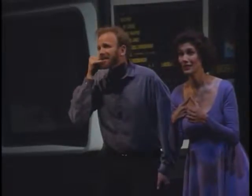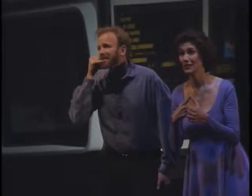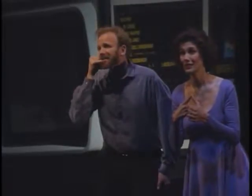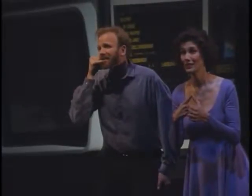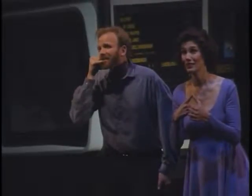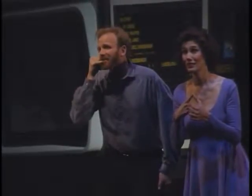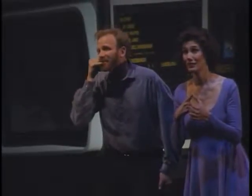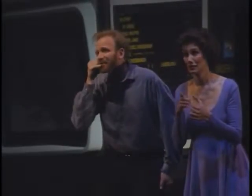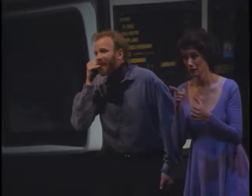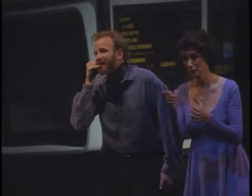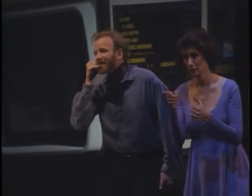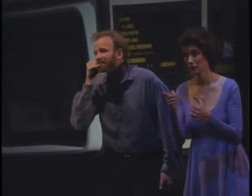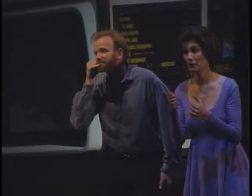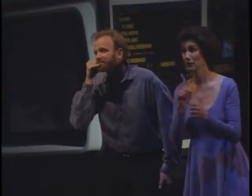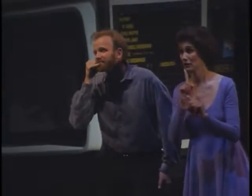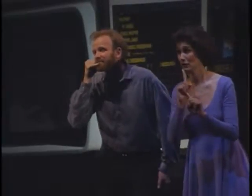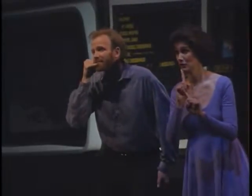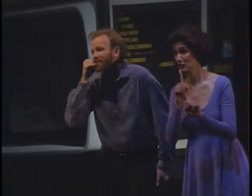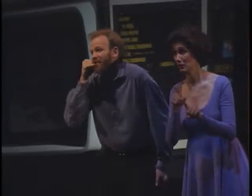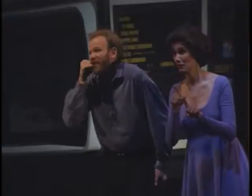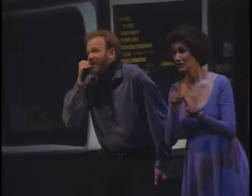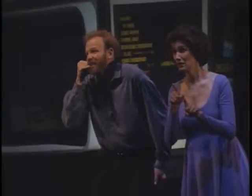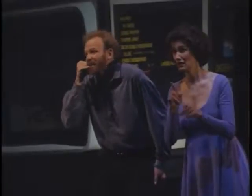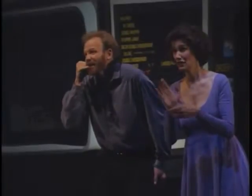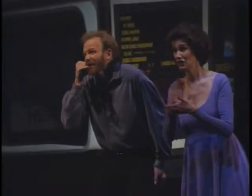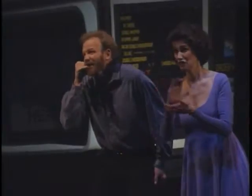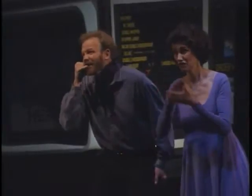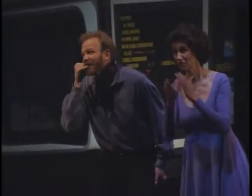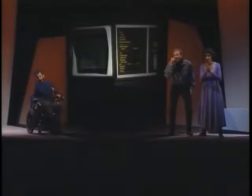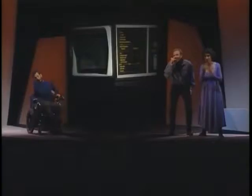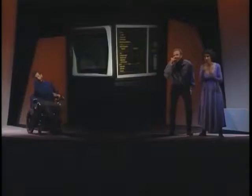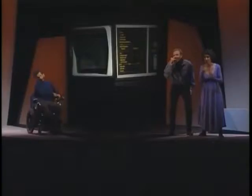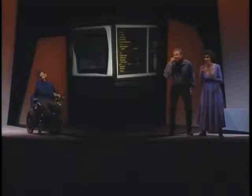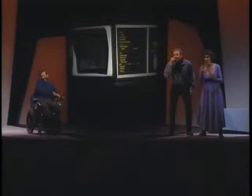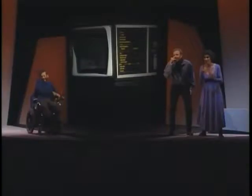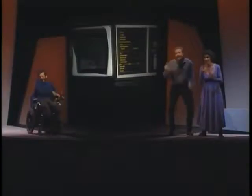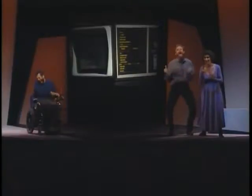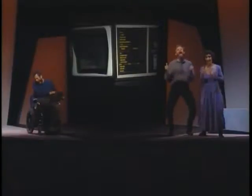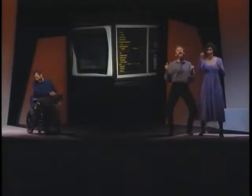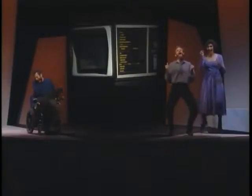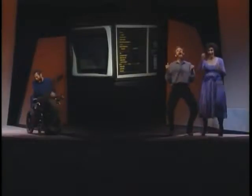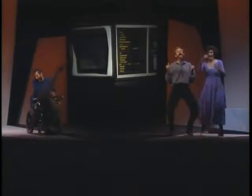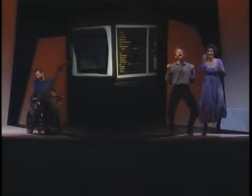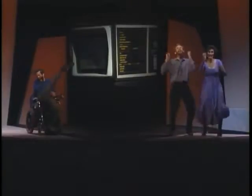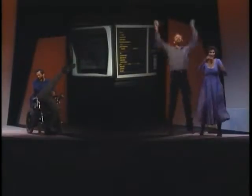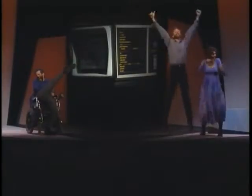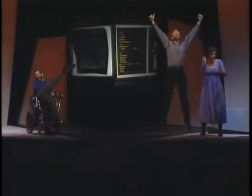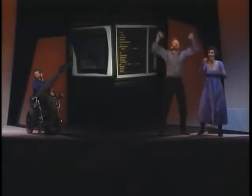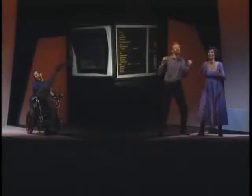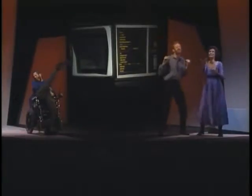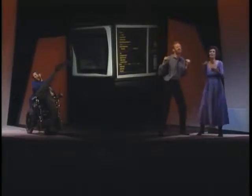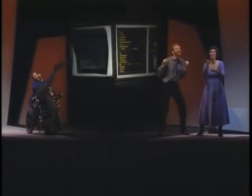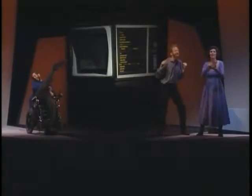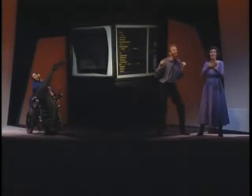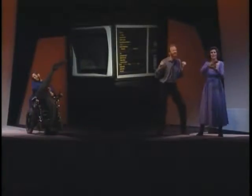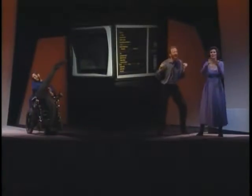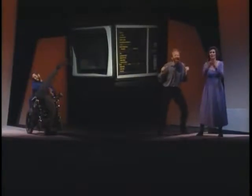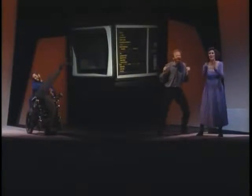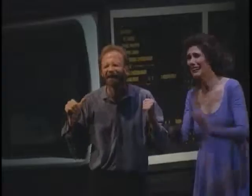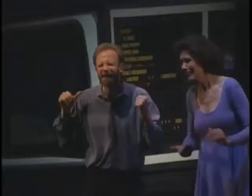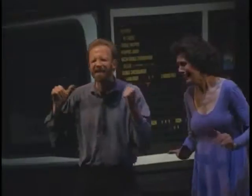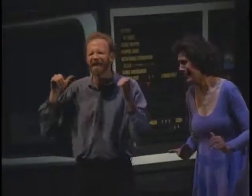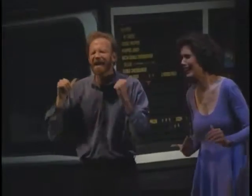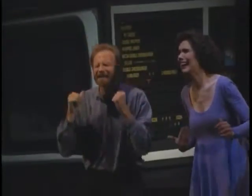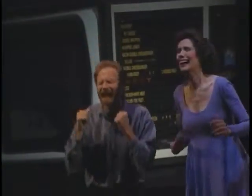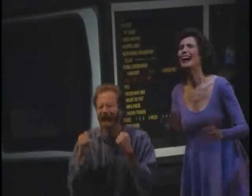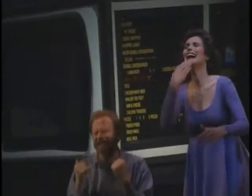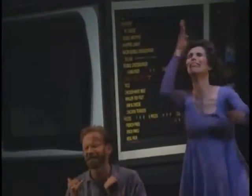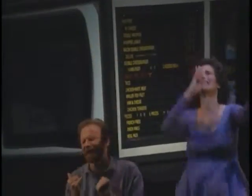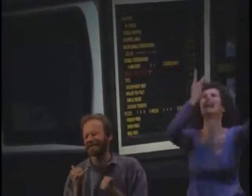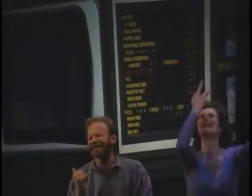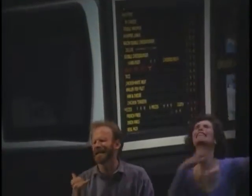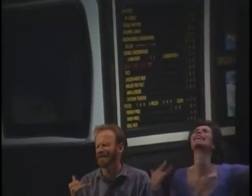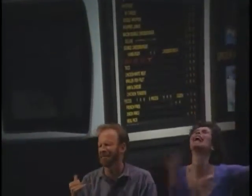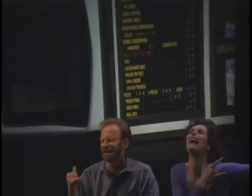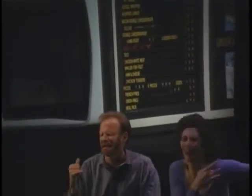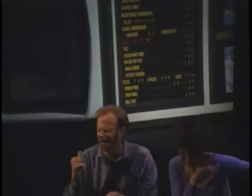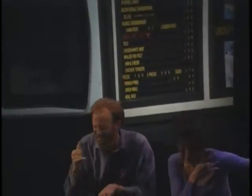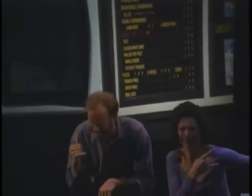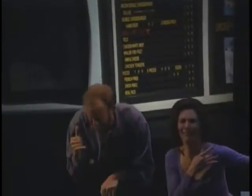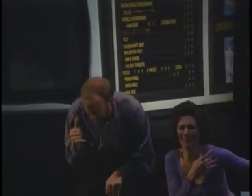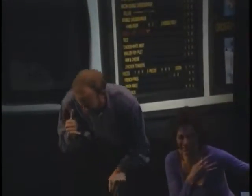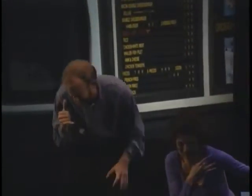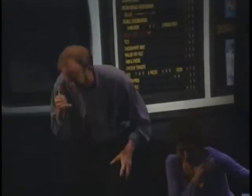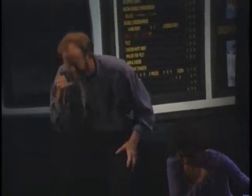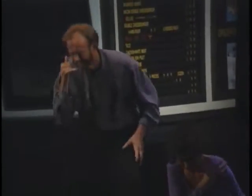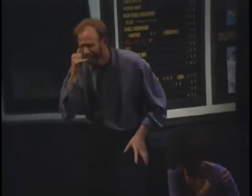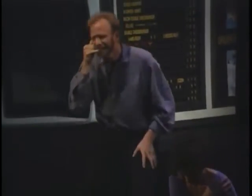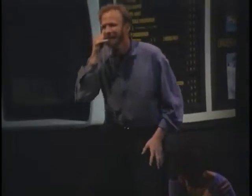you'd like a cheeseburger cheeseburger